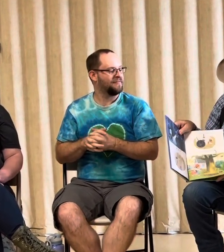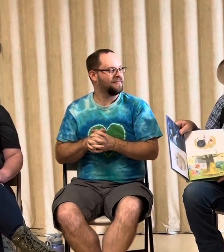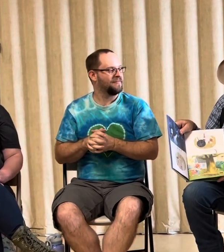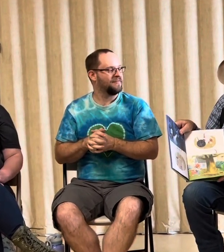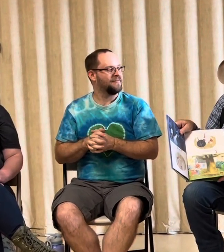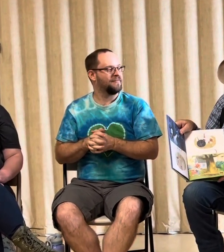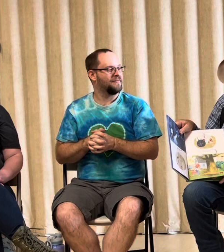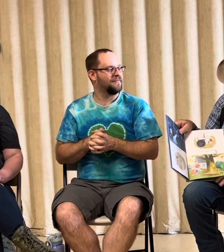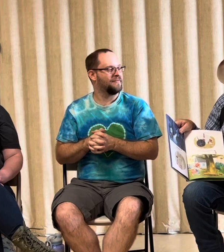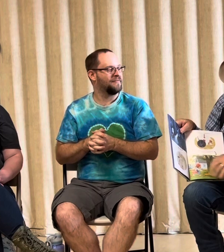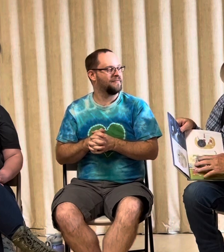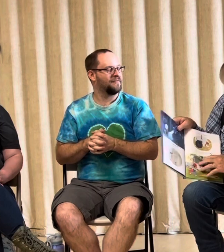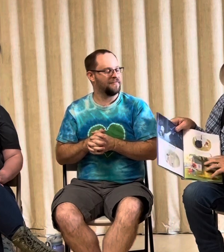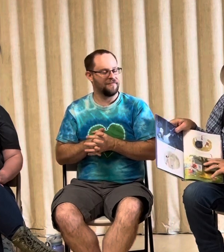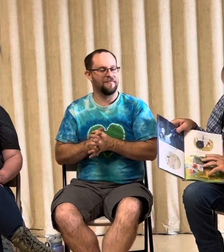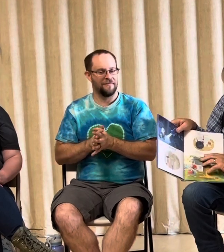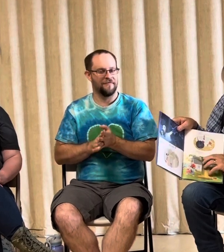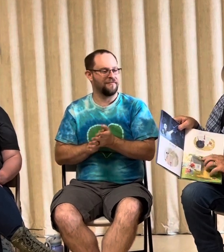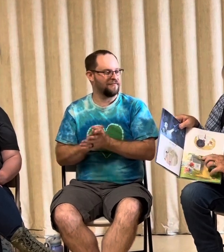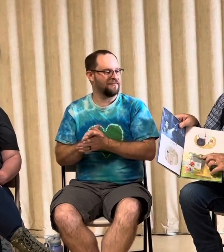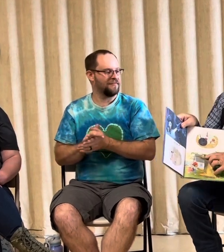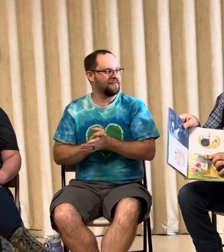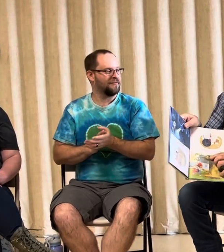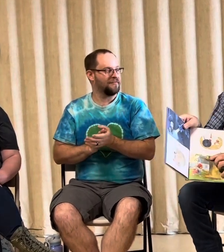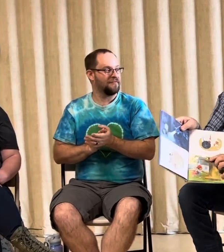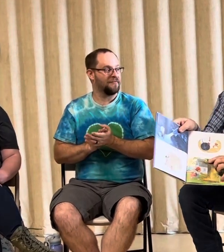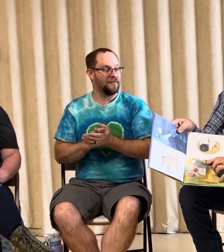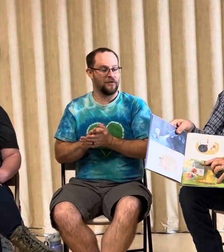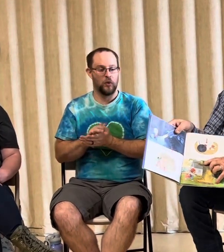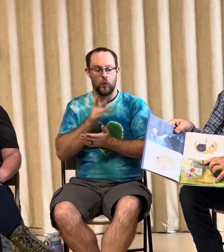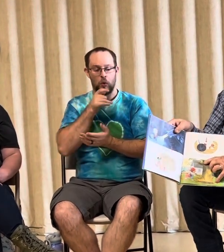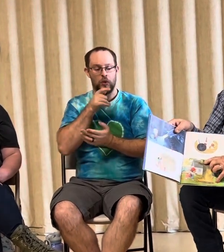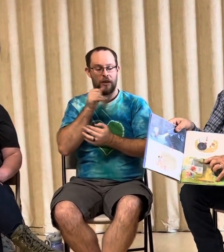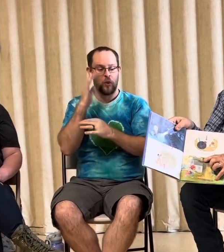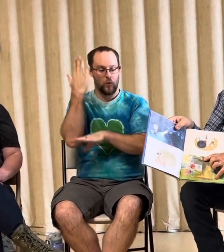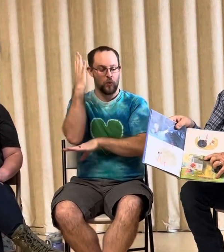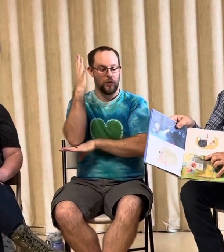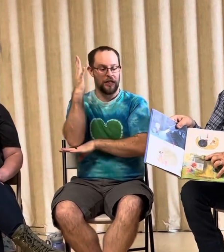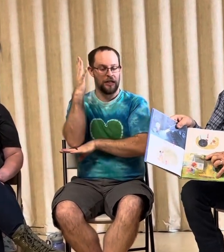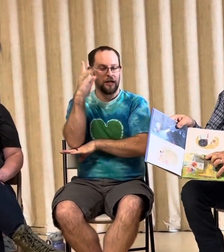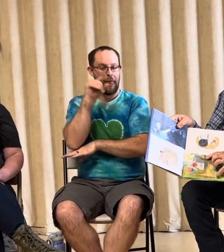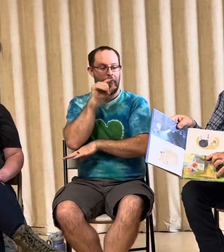to drop that off. What do we got up here? Oh! Somebody... Who's up here in the tree? We've got a bird up here,